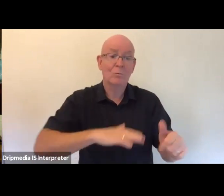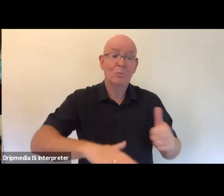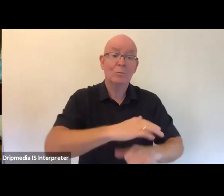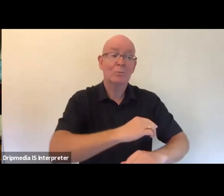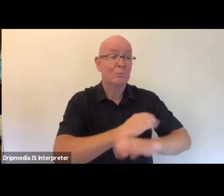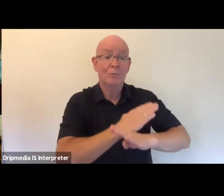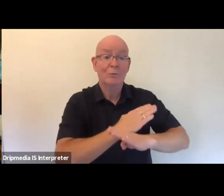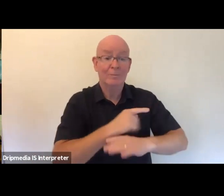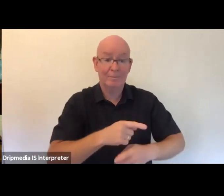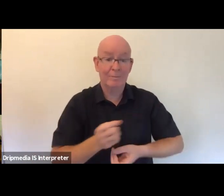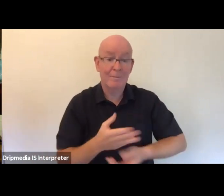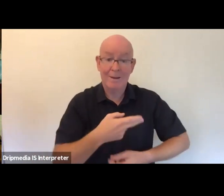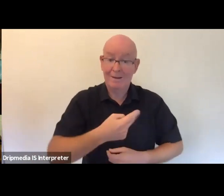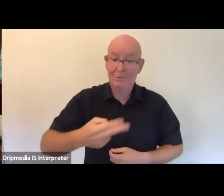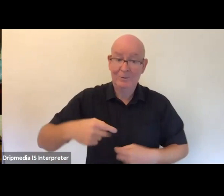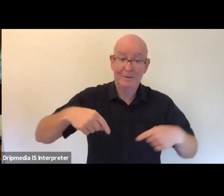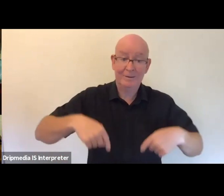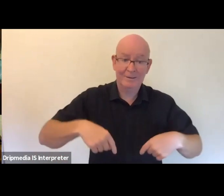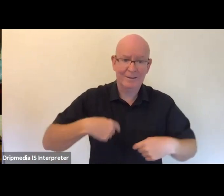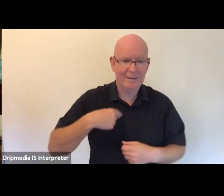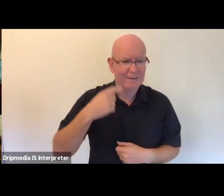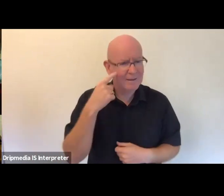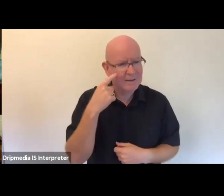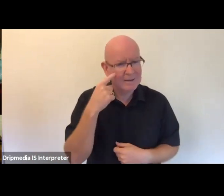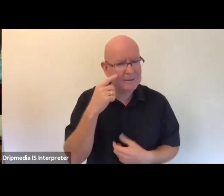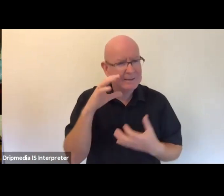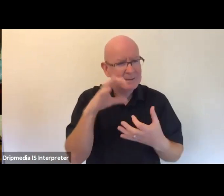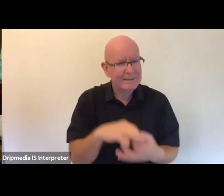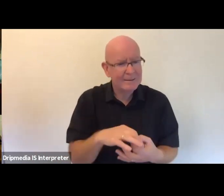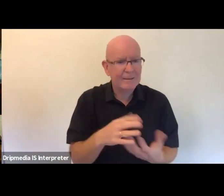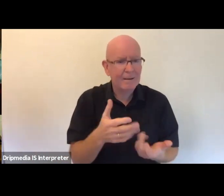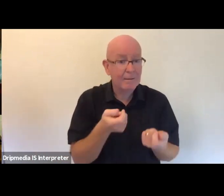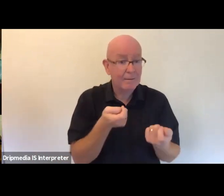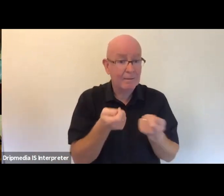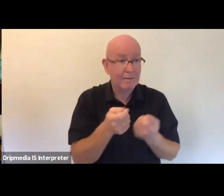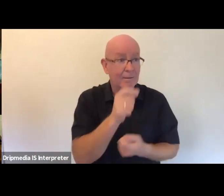gets communicated. But, I think, it still remains a big gap.